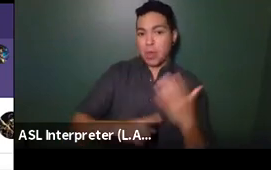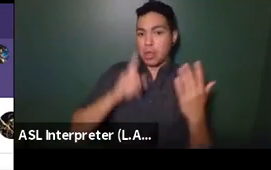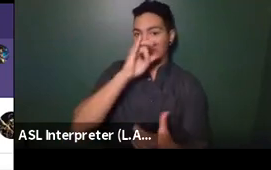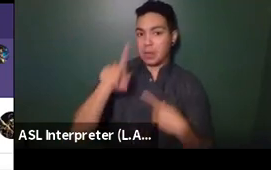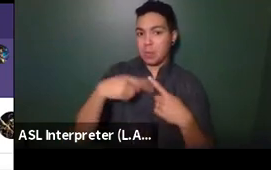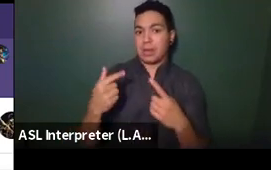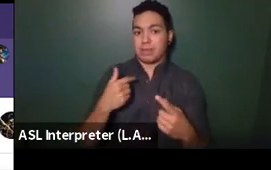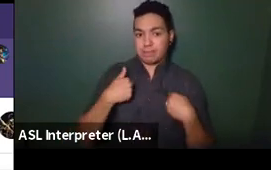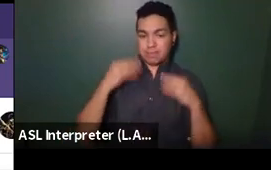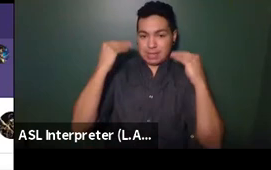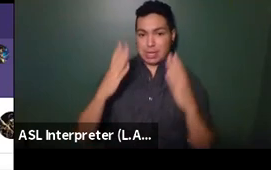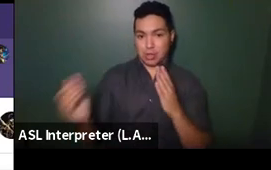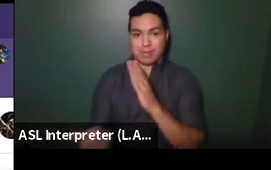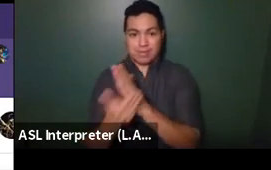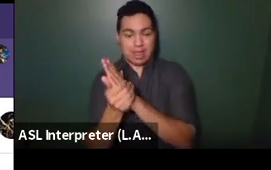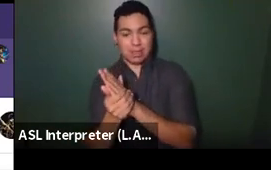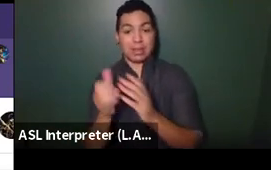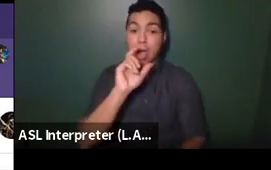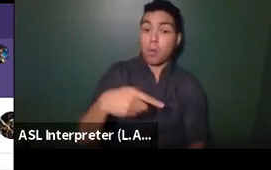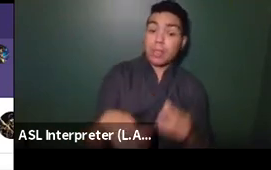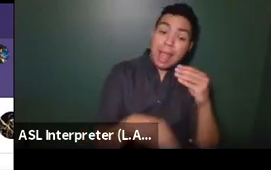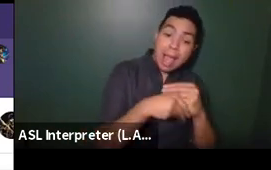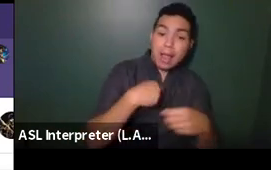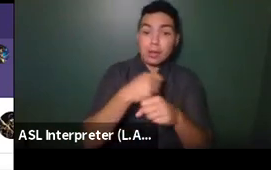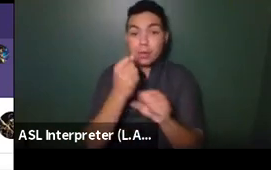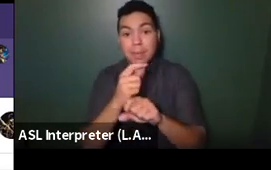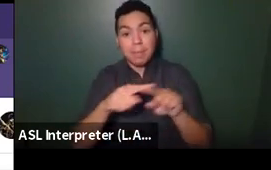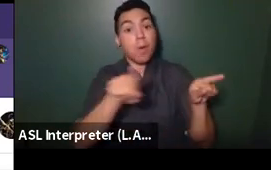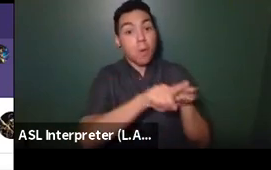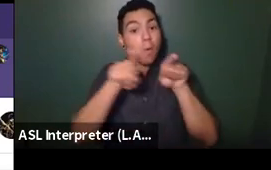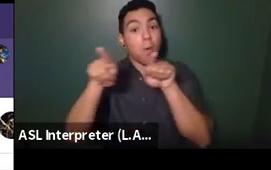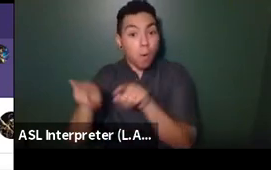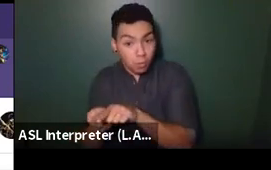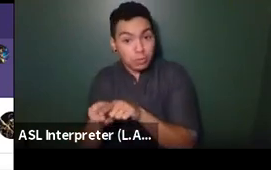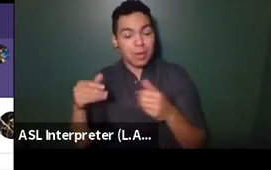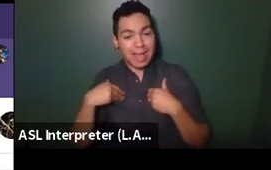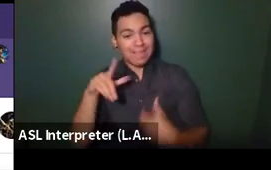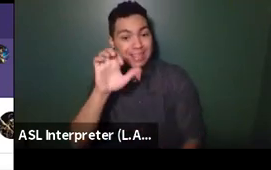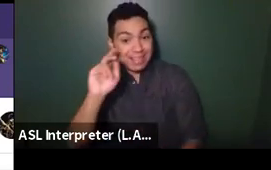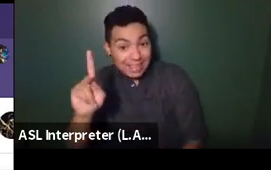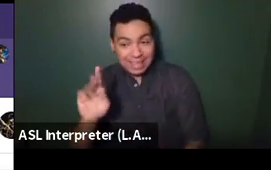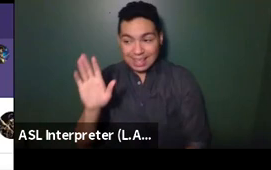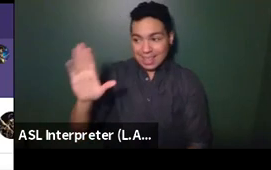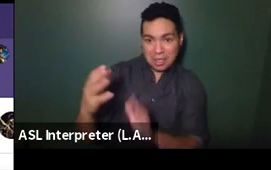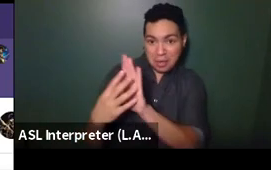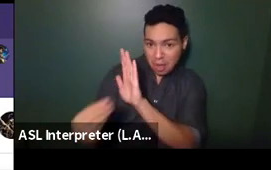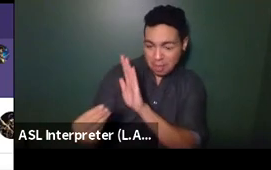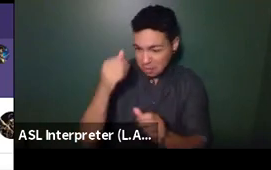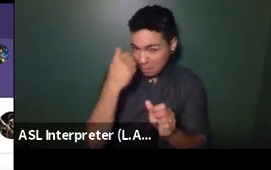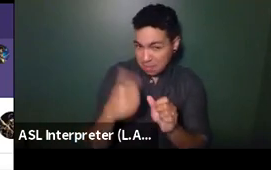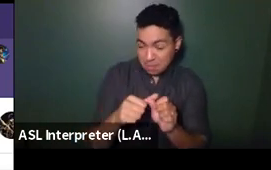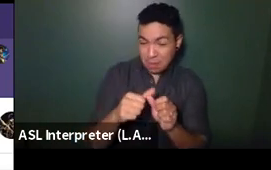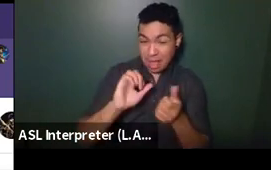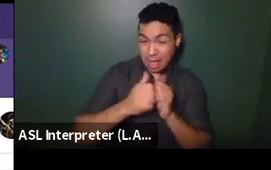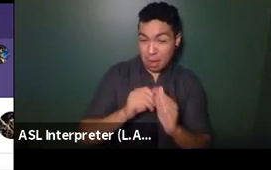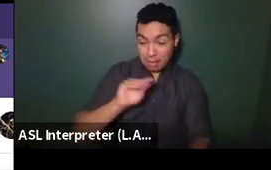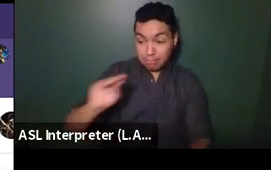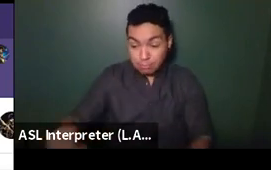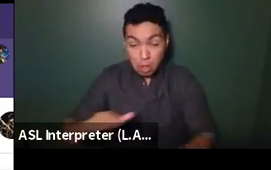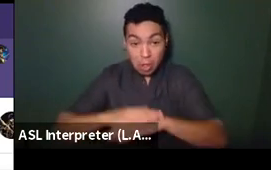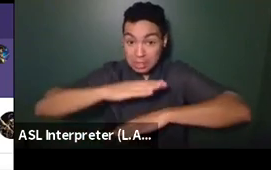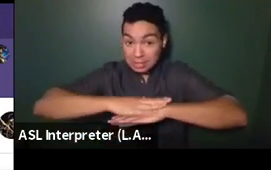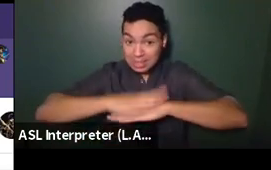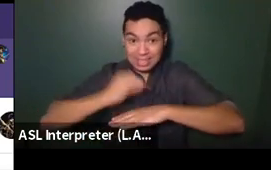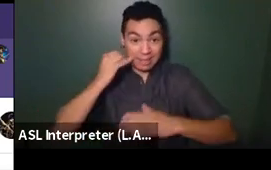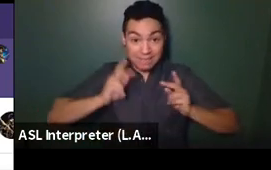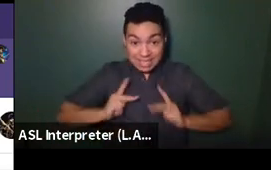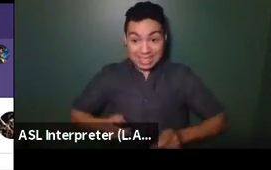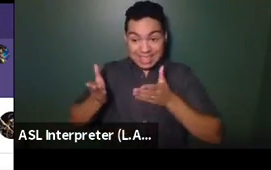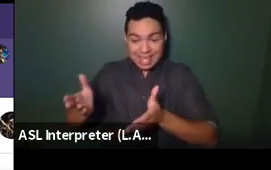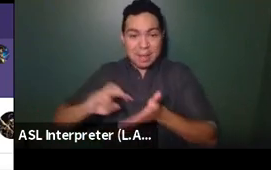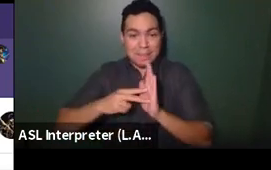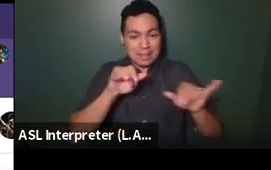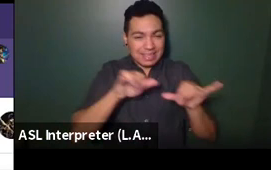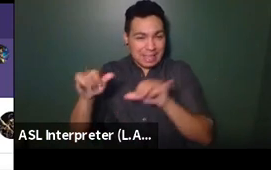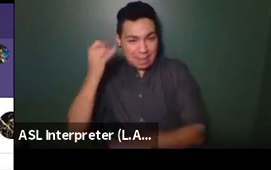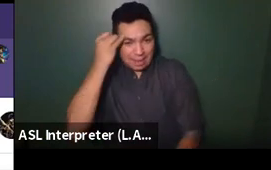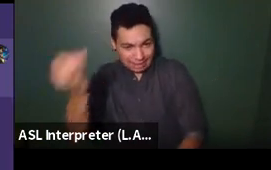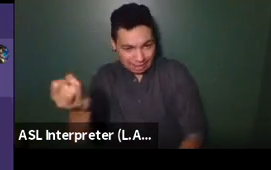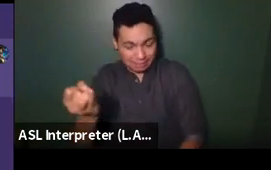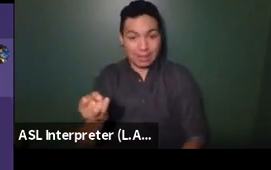Katherine Livick - ESD 112: They don't just have Add or Create, they have the document link, their copy, like the one that I would put on their desk if I was physically there, and they have a Turn In button. So he can open this up